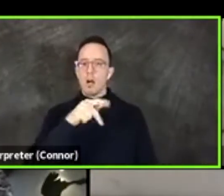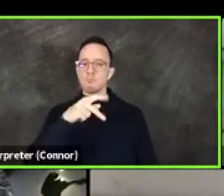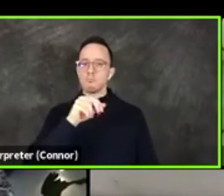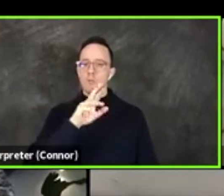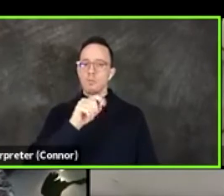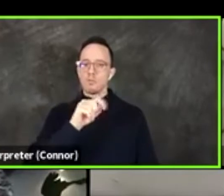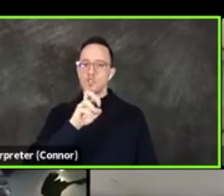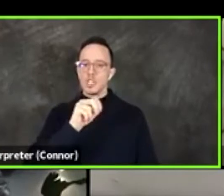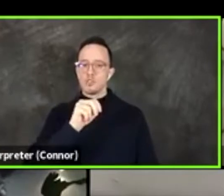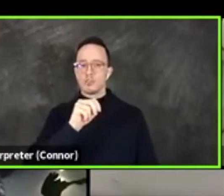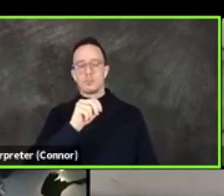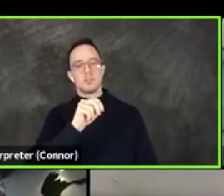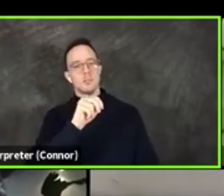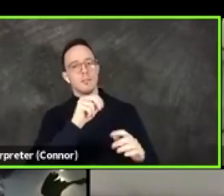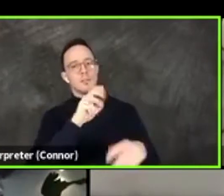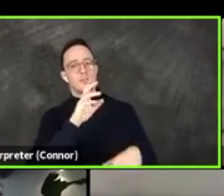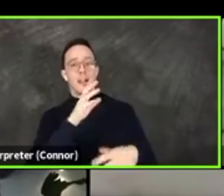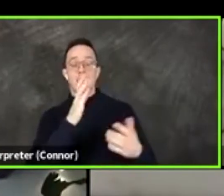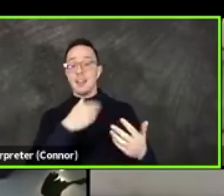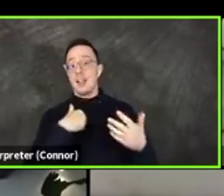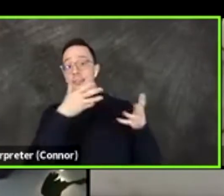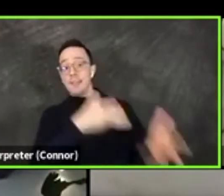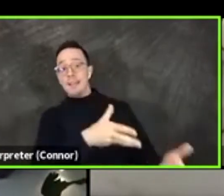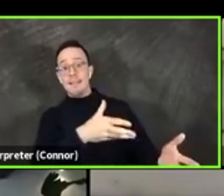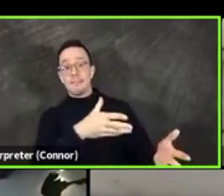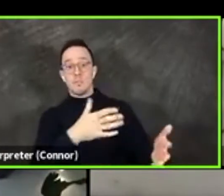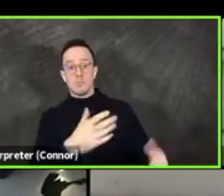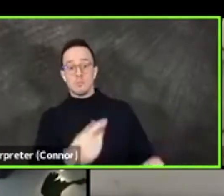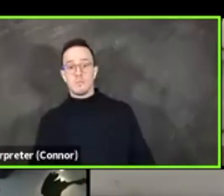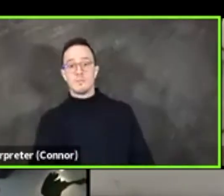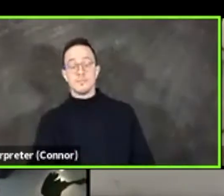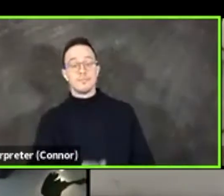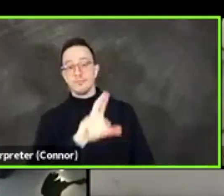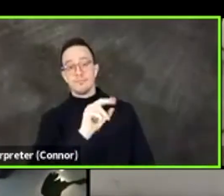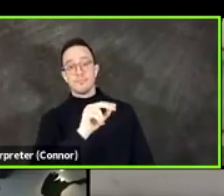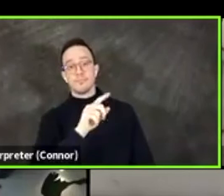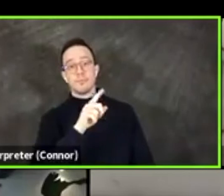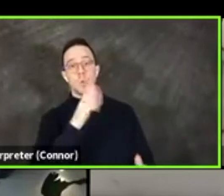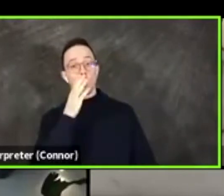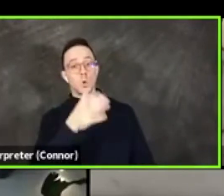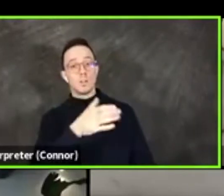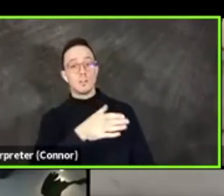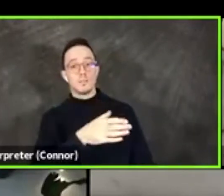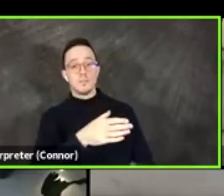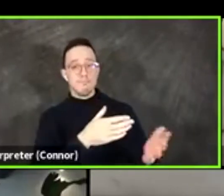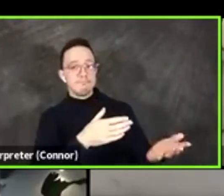SO THE IDEA -- SOME OF THE IDEAS BEHIND THAT ARE THAT THERE ARE -- AT LEAST,